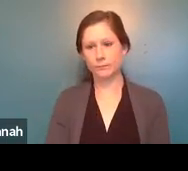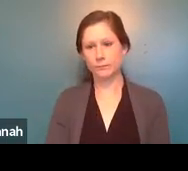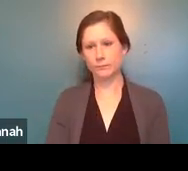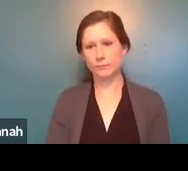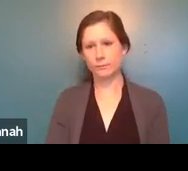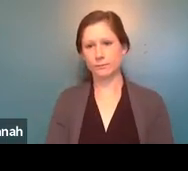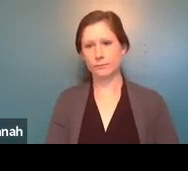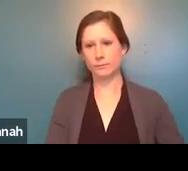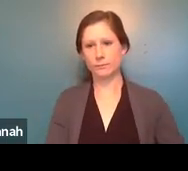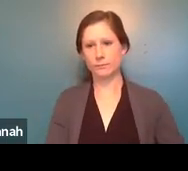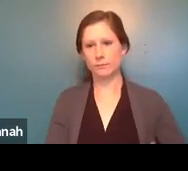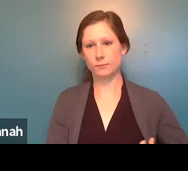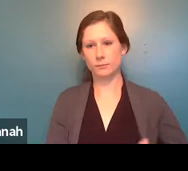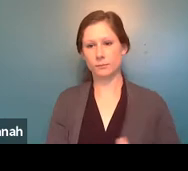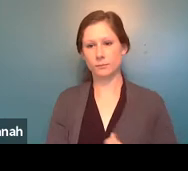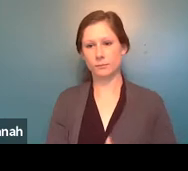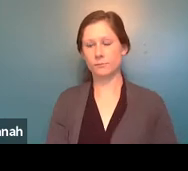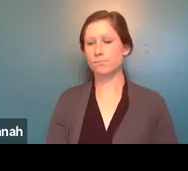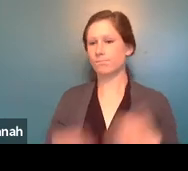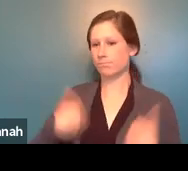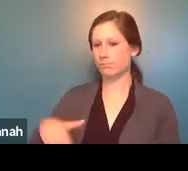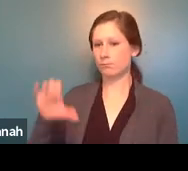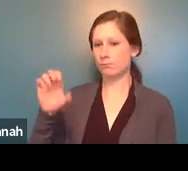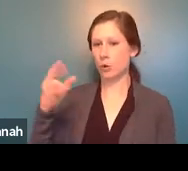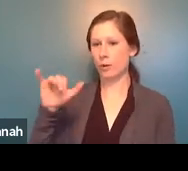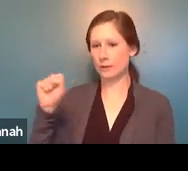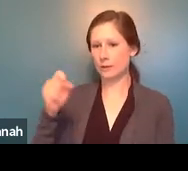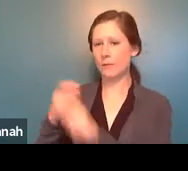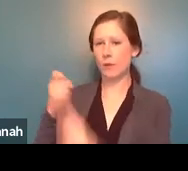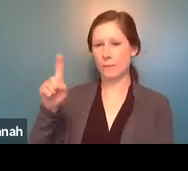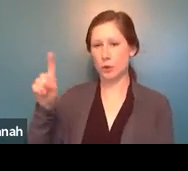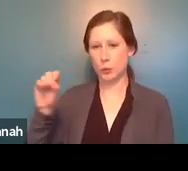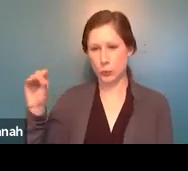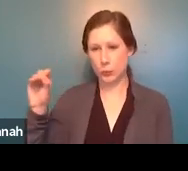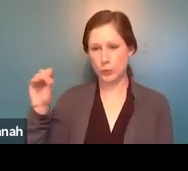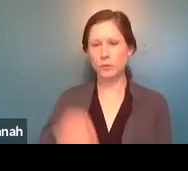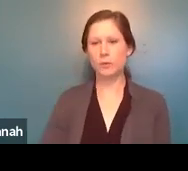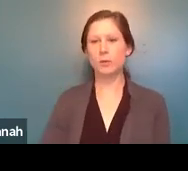Chris: This is Chris from the zoo. And we too are at exactly about the